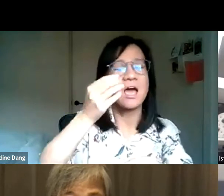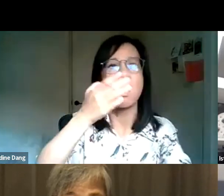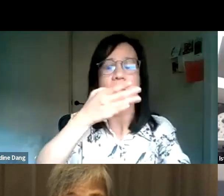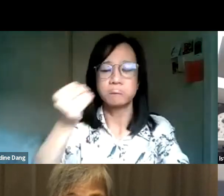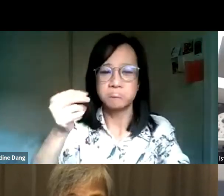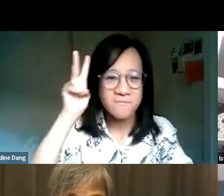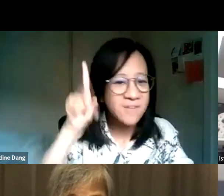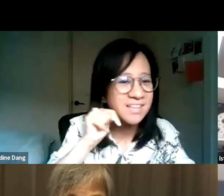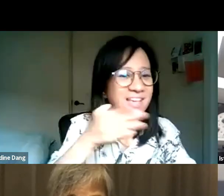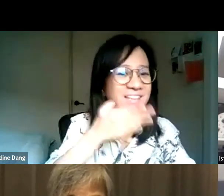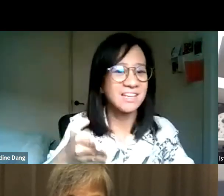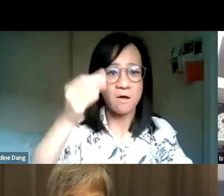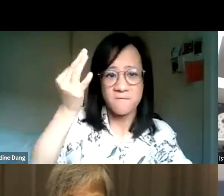So most of my family spoke English.